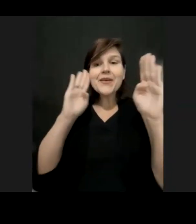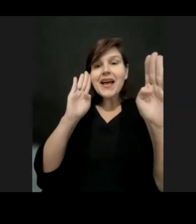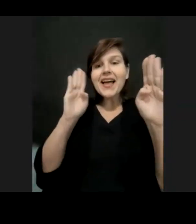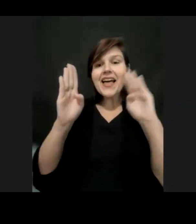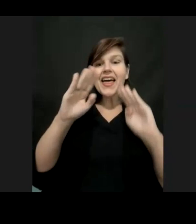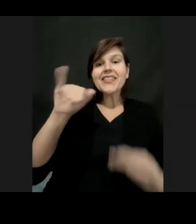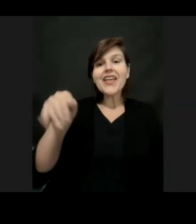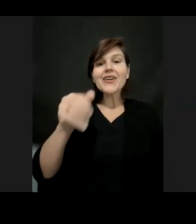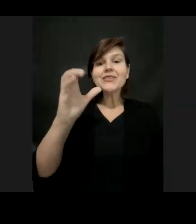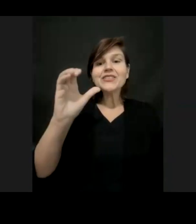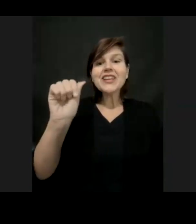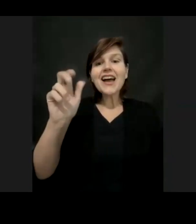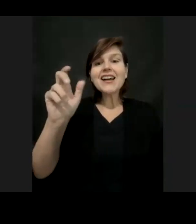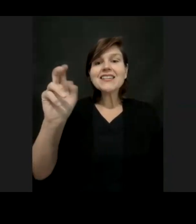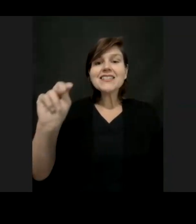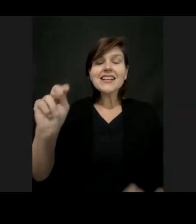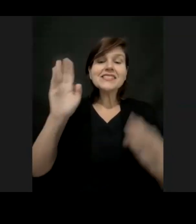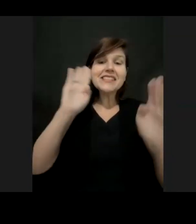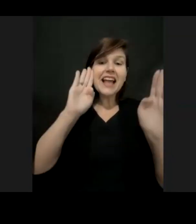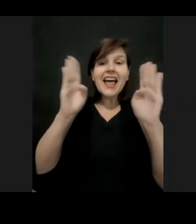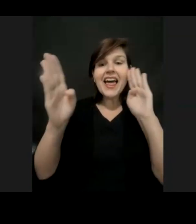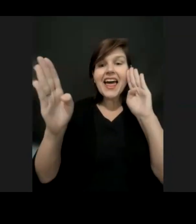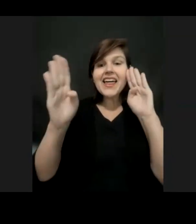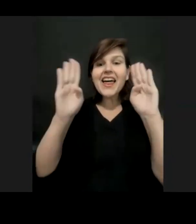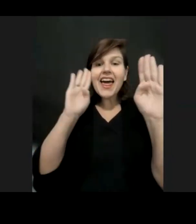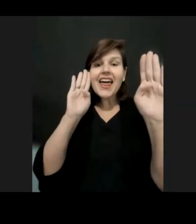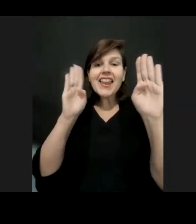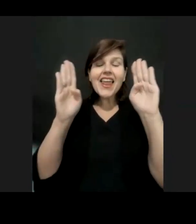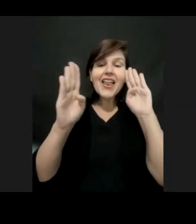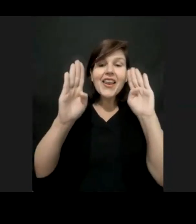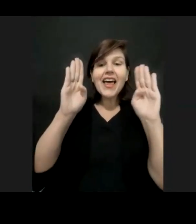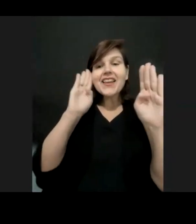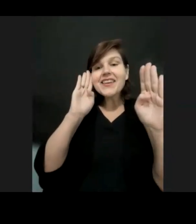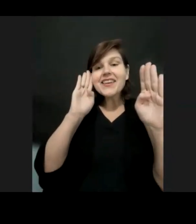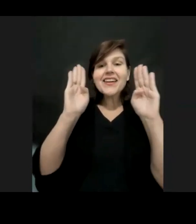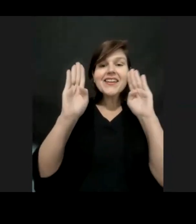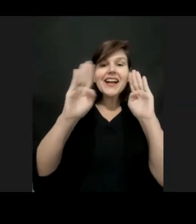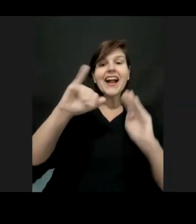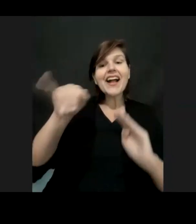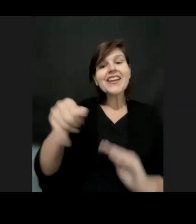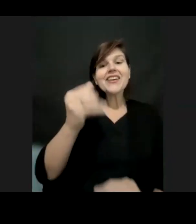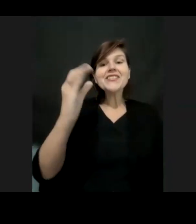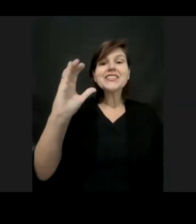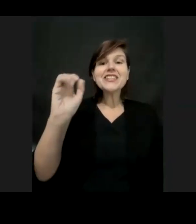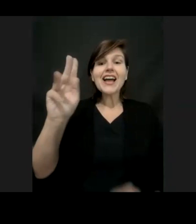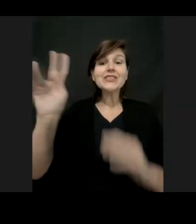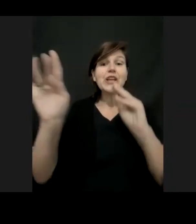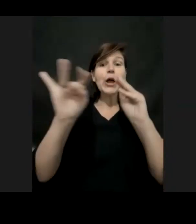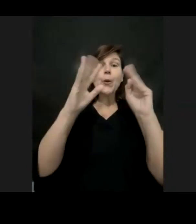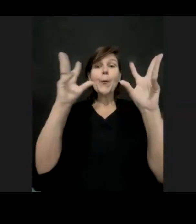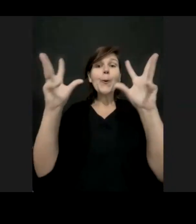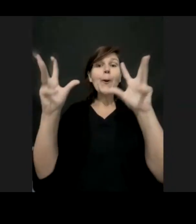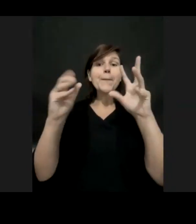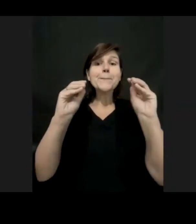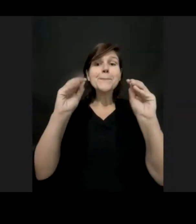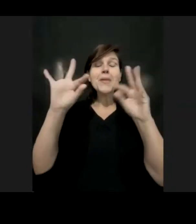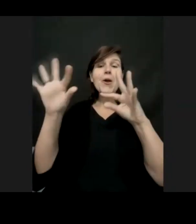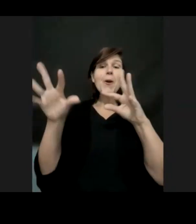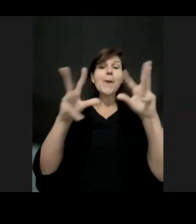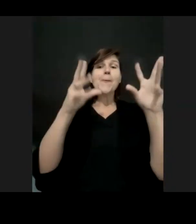Jackson, Jackson, hello, Jackson. Jackson, whoop! Hello, hello, hello, Jackson.